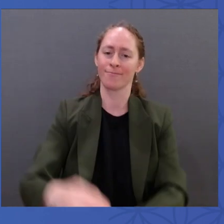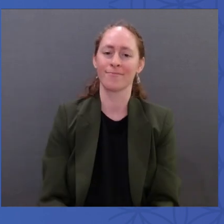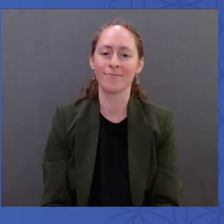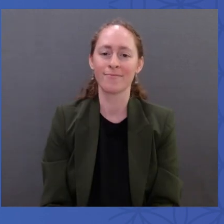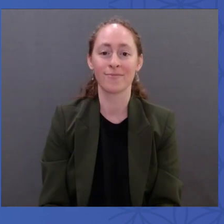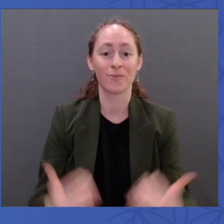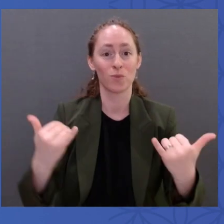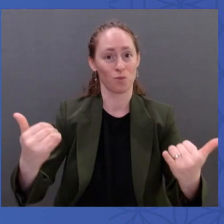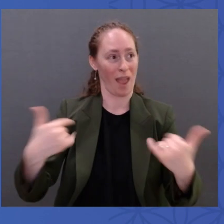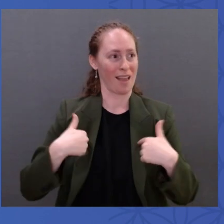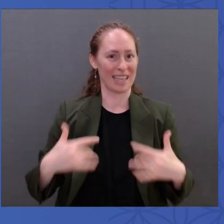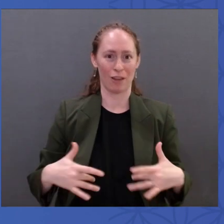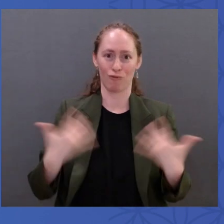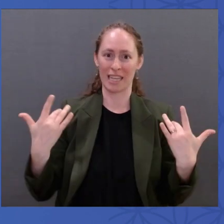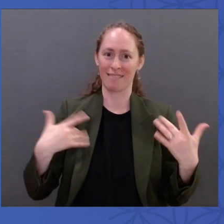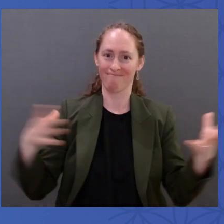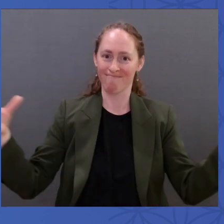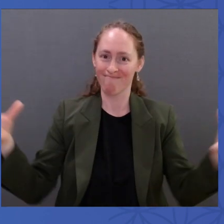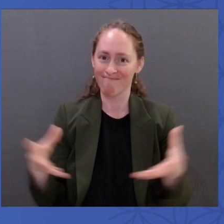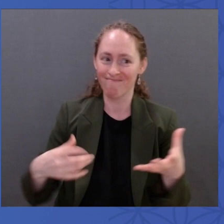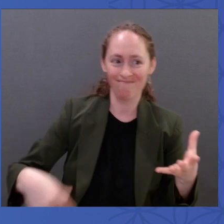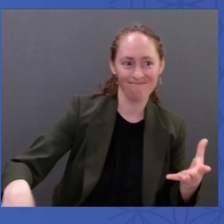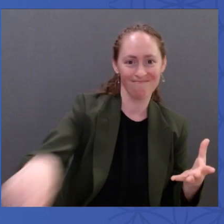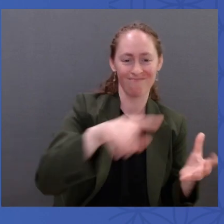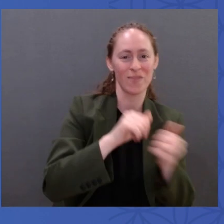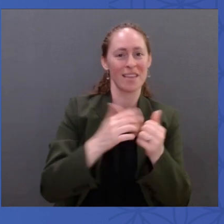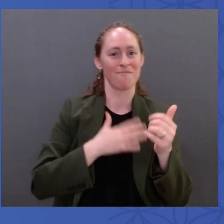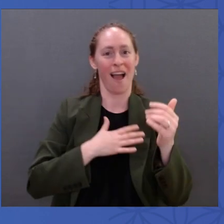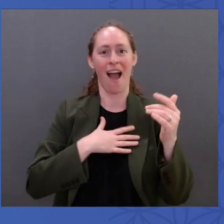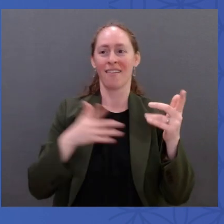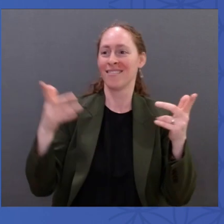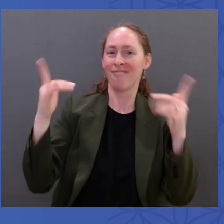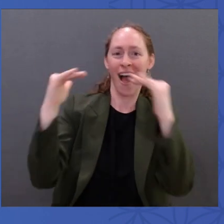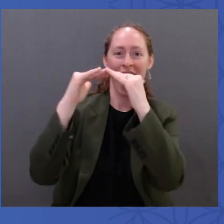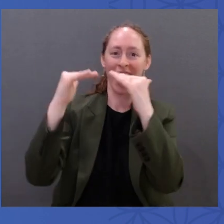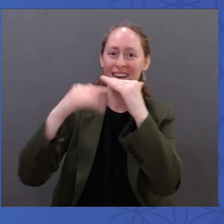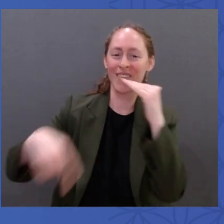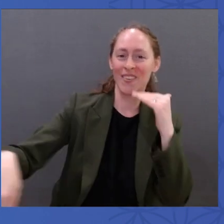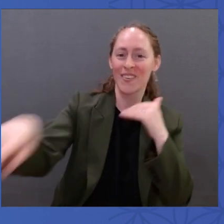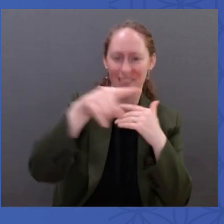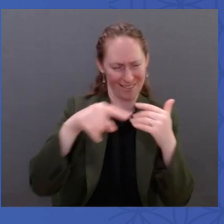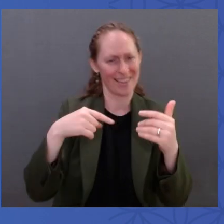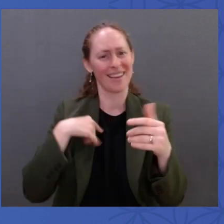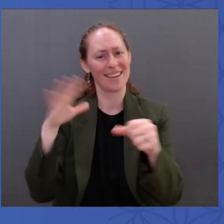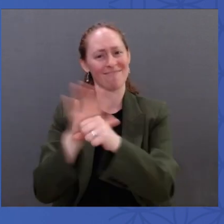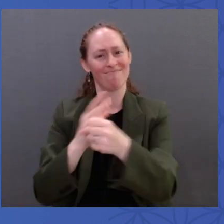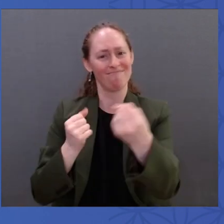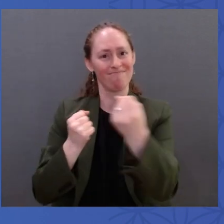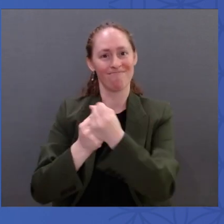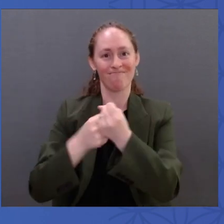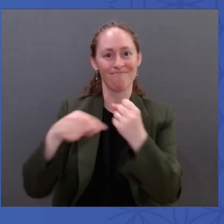to add New Zealand support to the launch of the Indo-Pacific Economic Framework Chapter. And thank you.